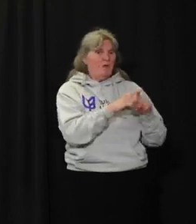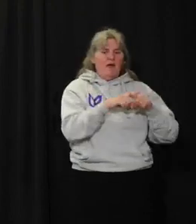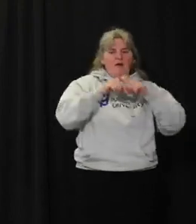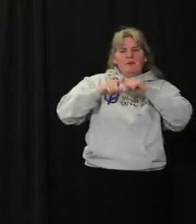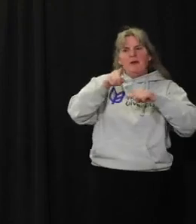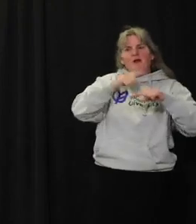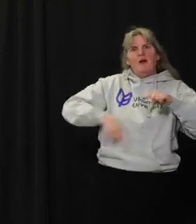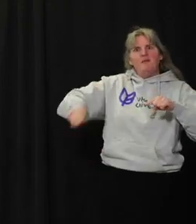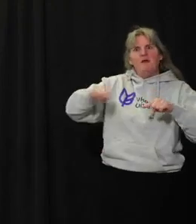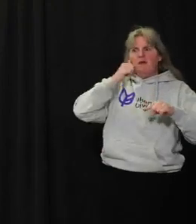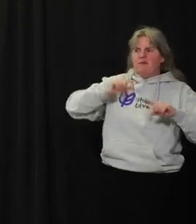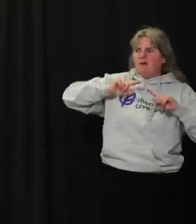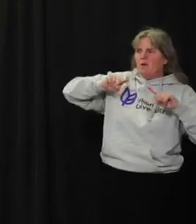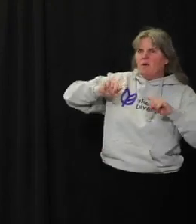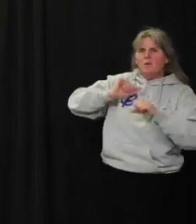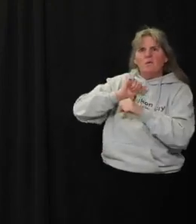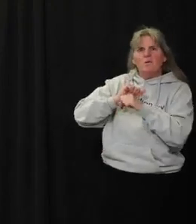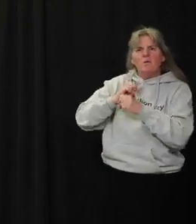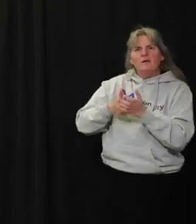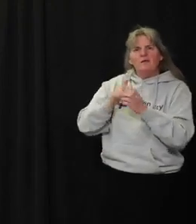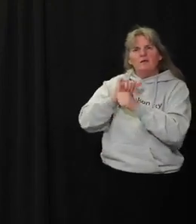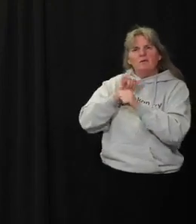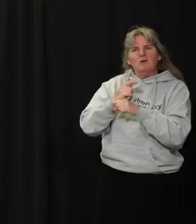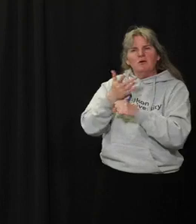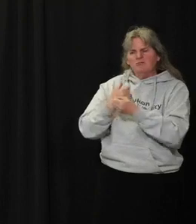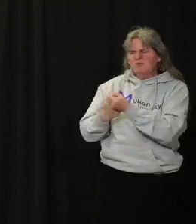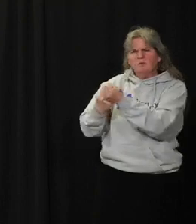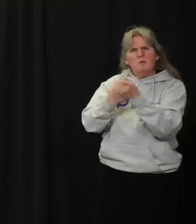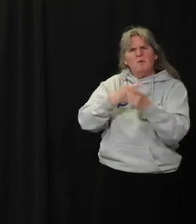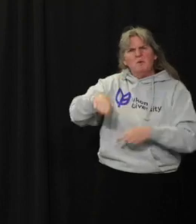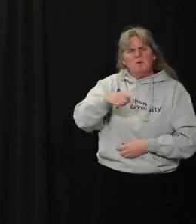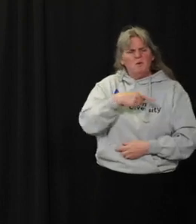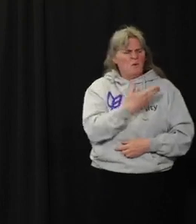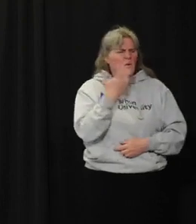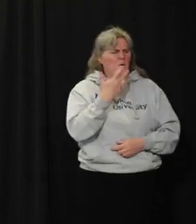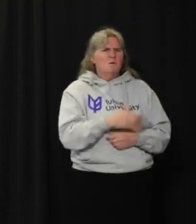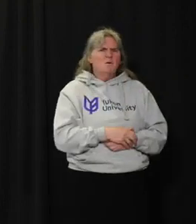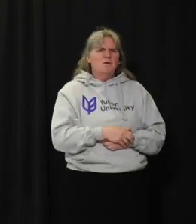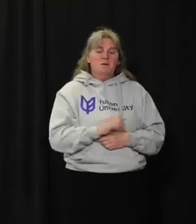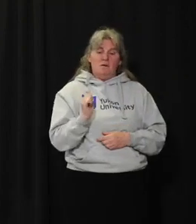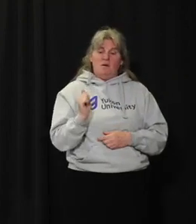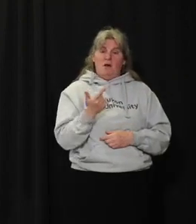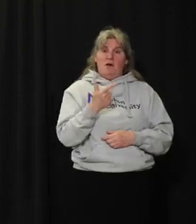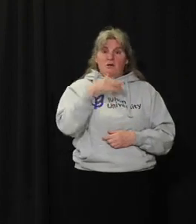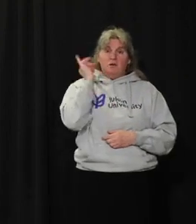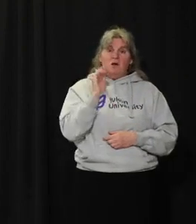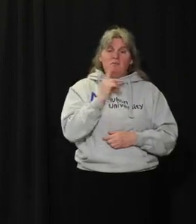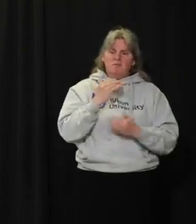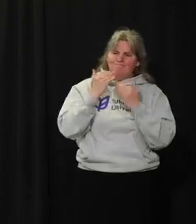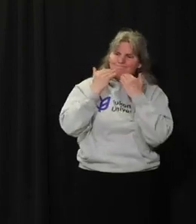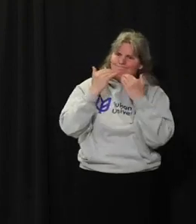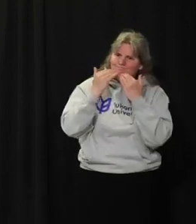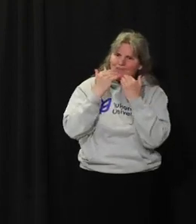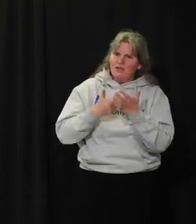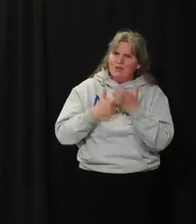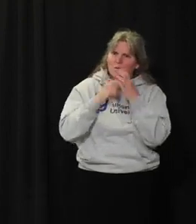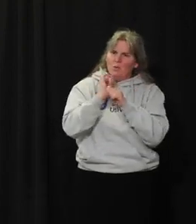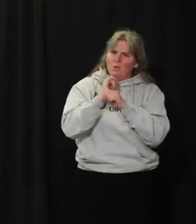show up to work every day to support their fellow Yukoners. So on behalf of all Yukoners,